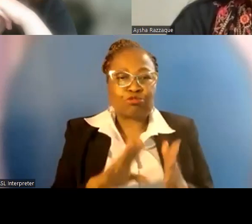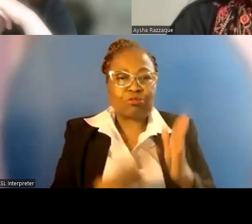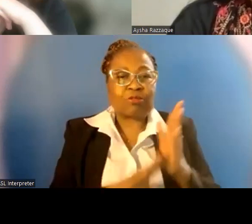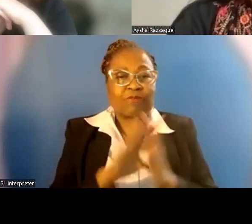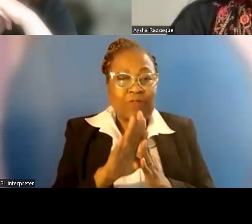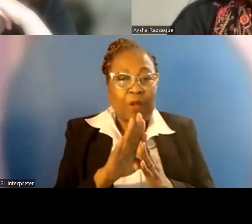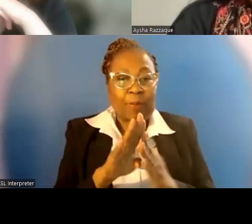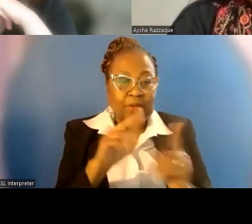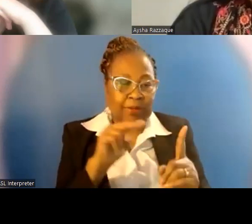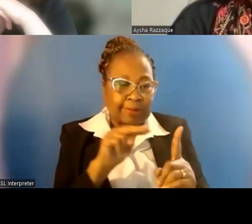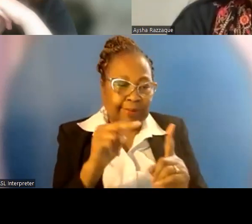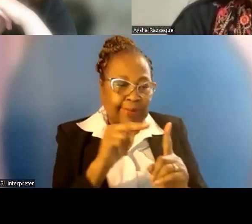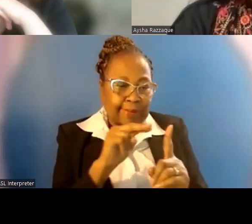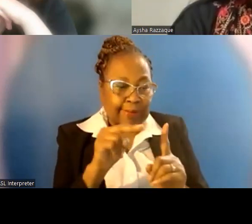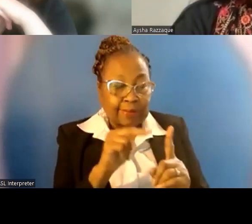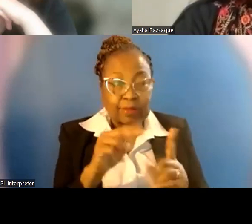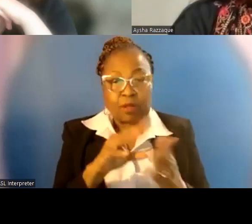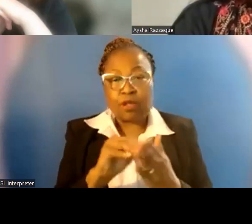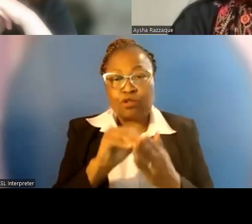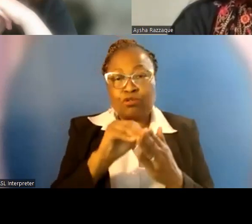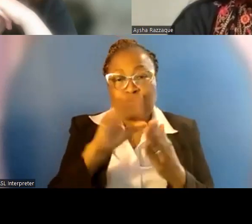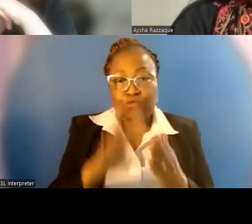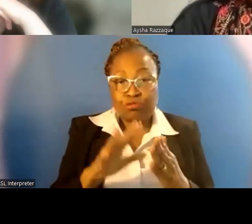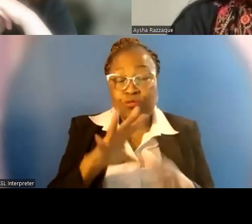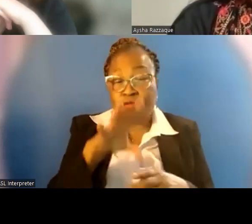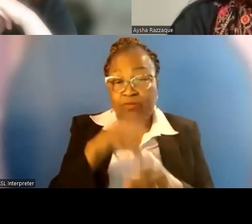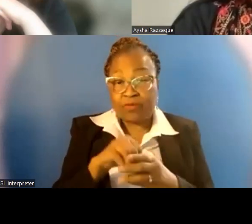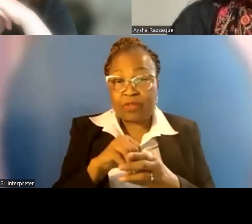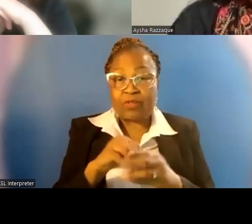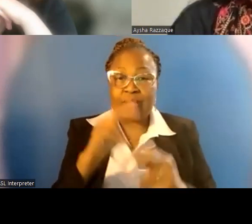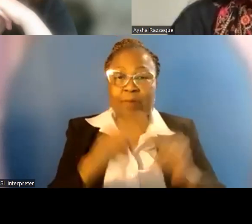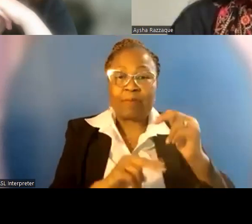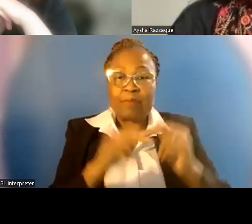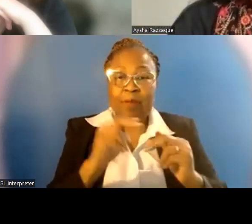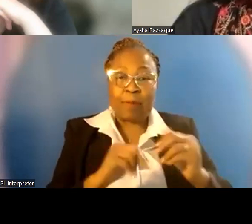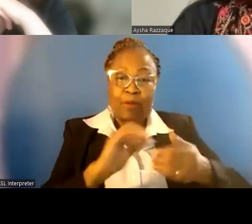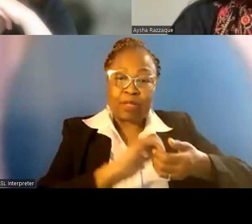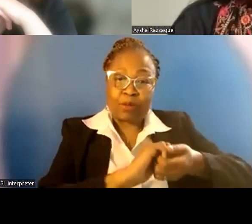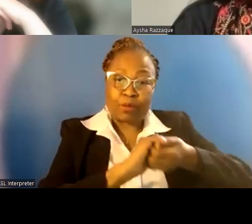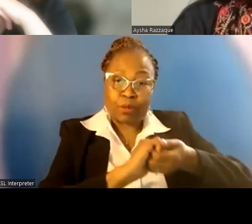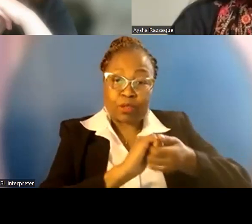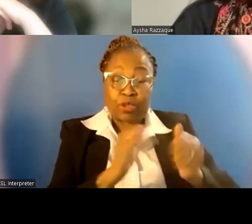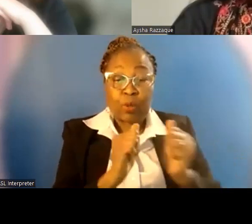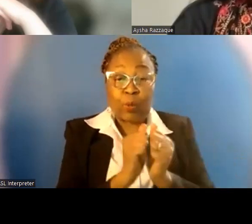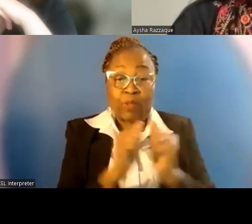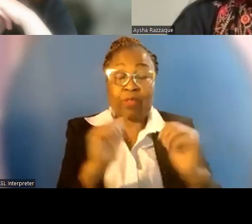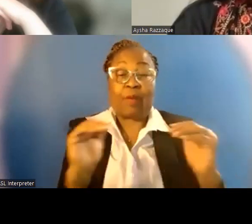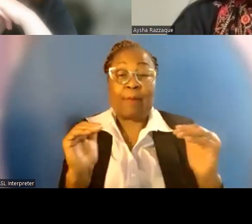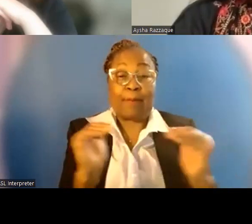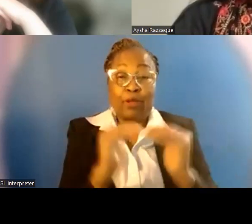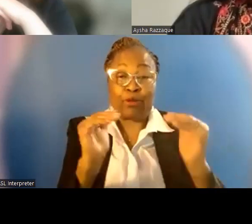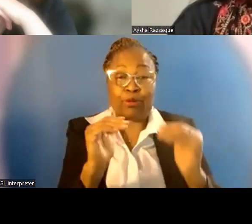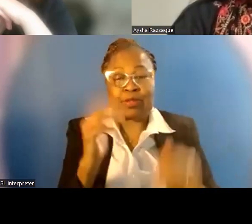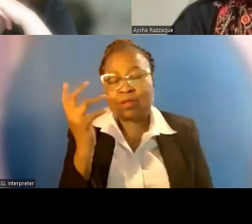when students are engaging in, you know, coalition building with peers, it's really amazing to witness.